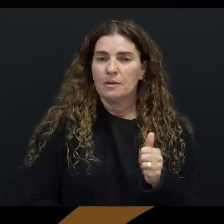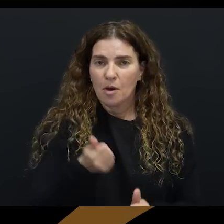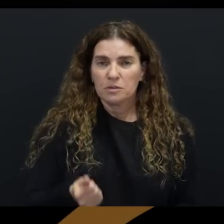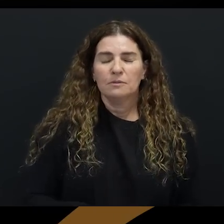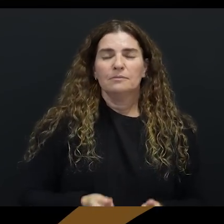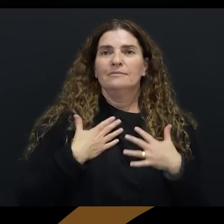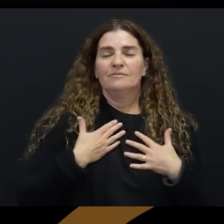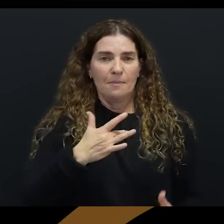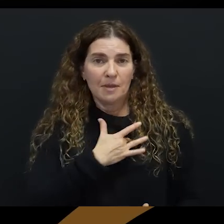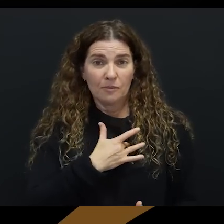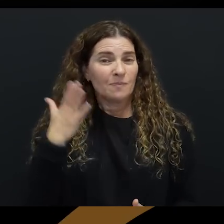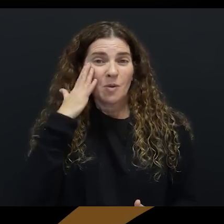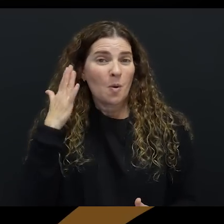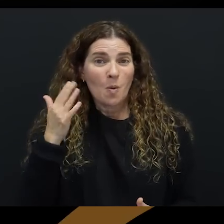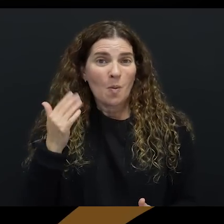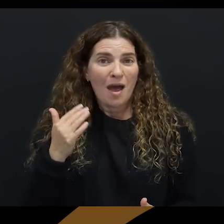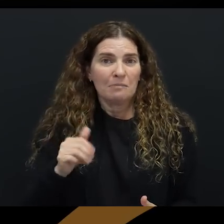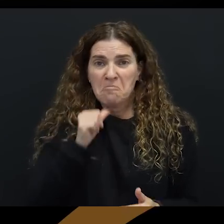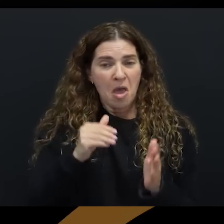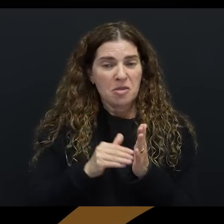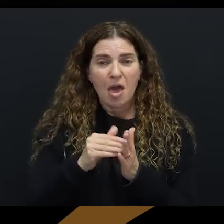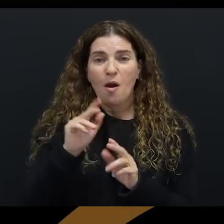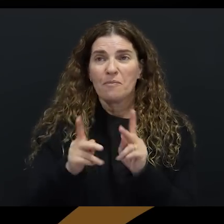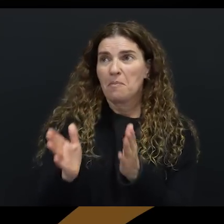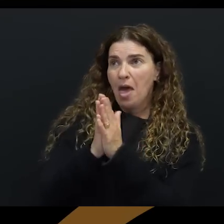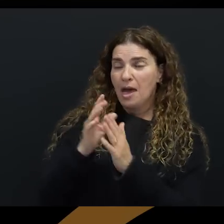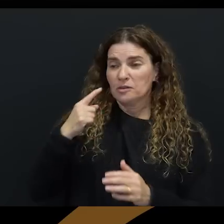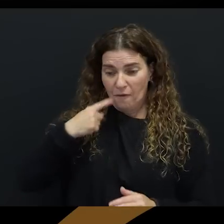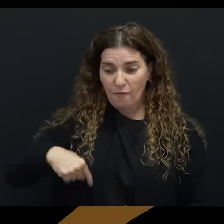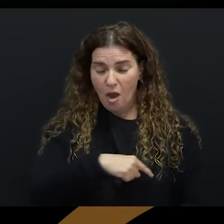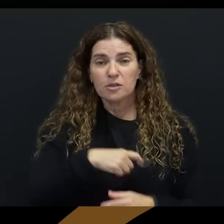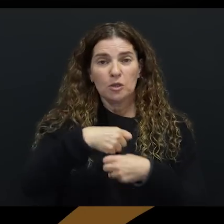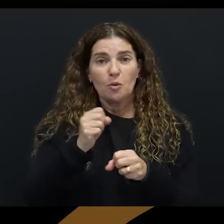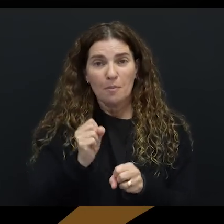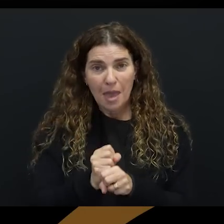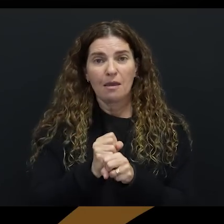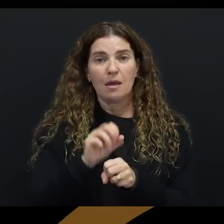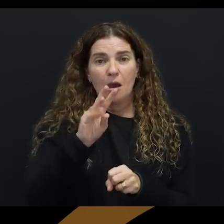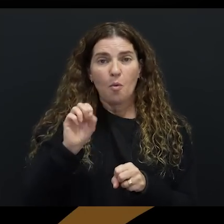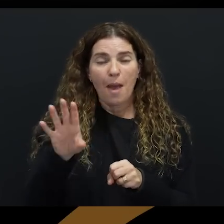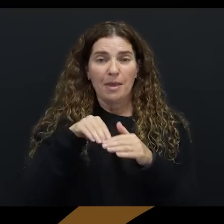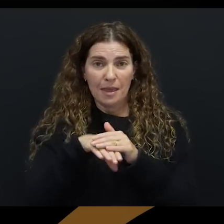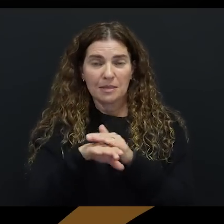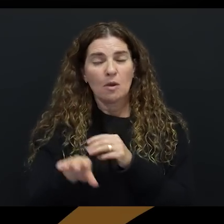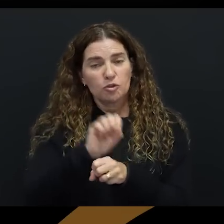for a community that can experience such challenges within the web. And we worked so hard to make sure that this was done well.